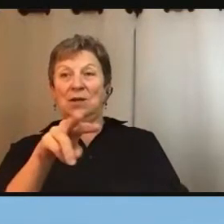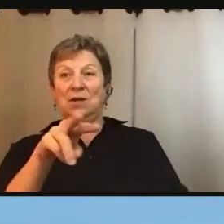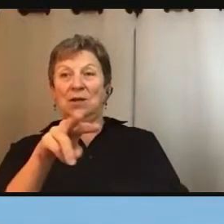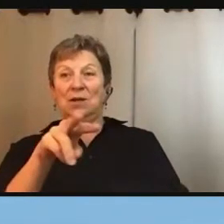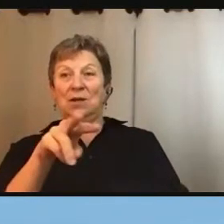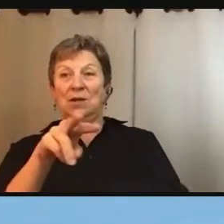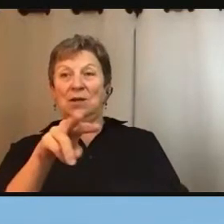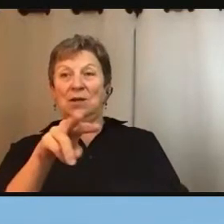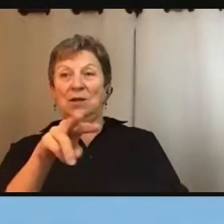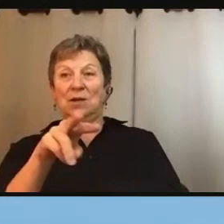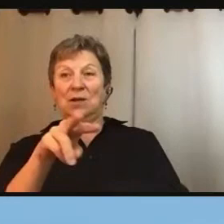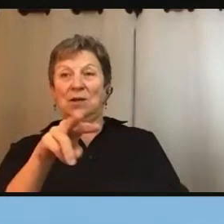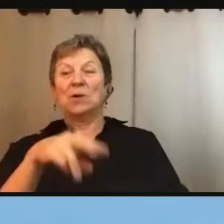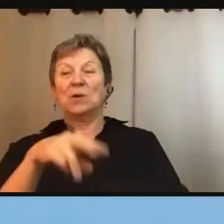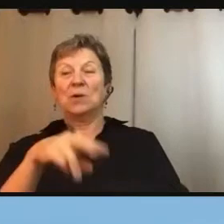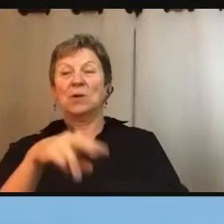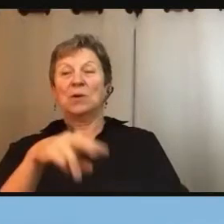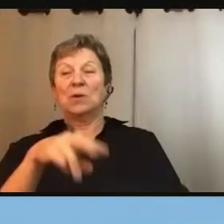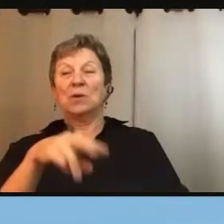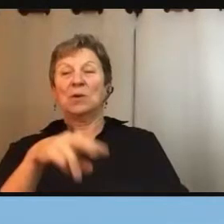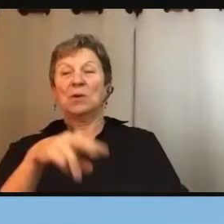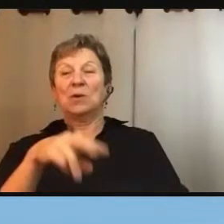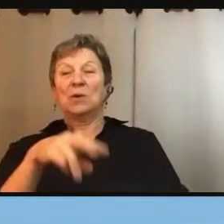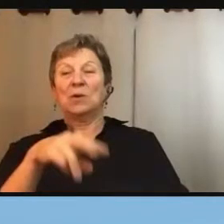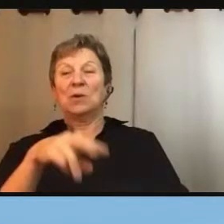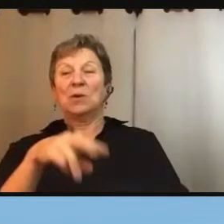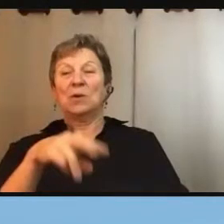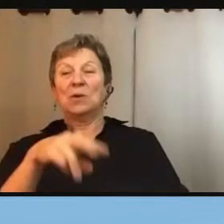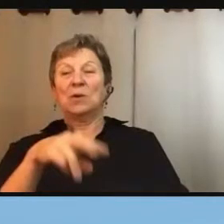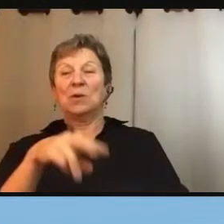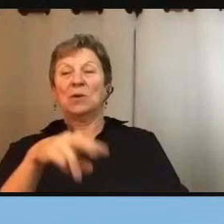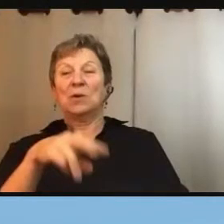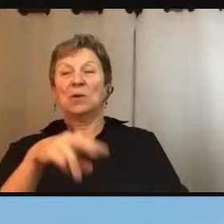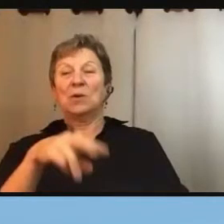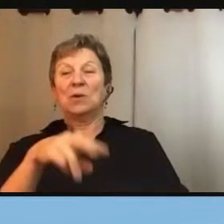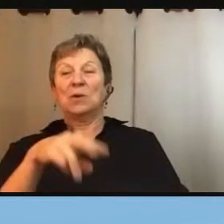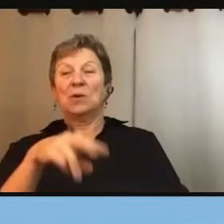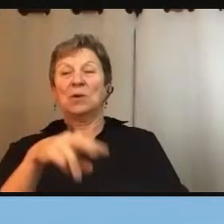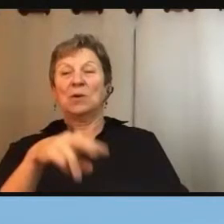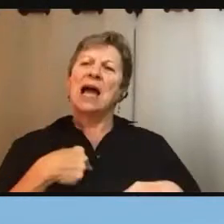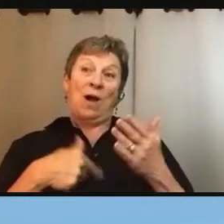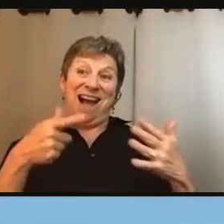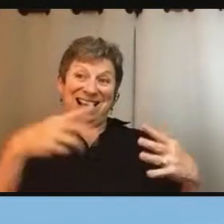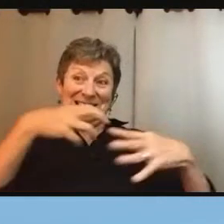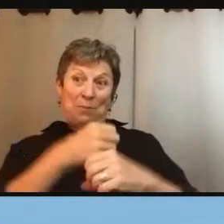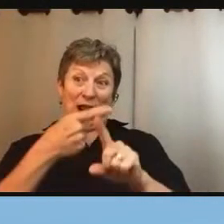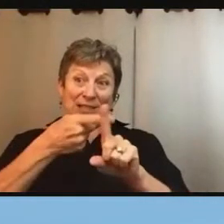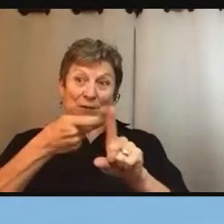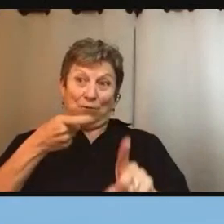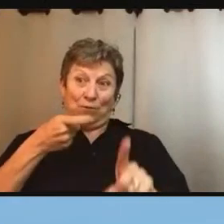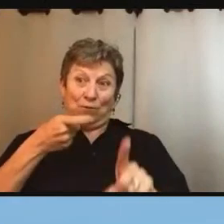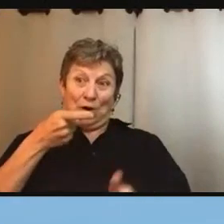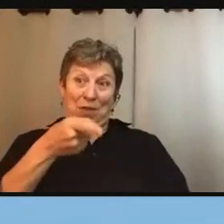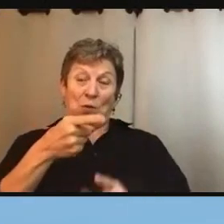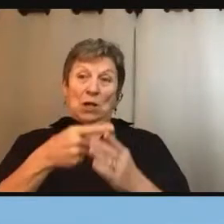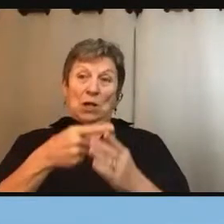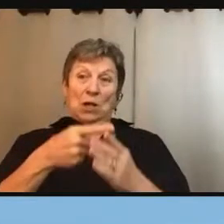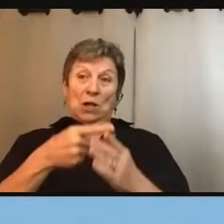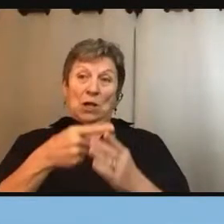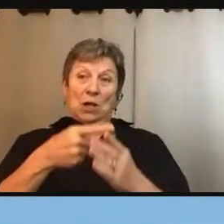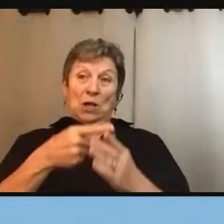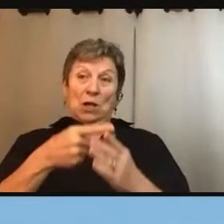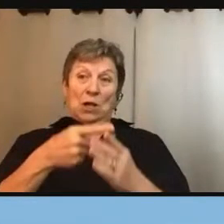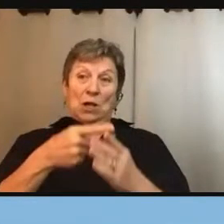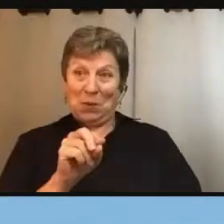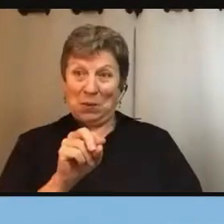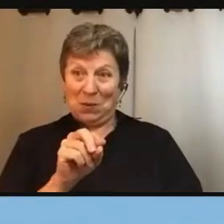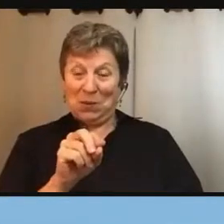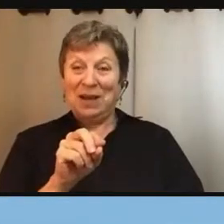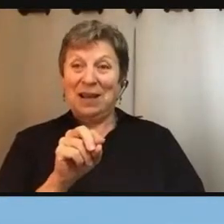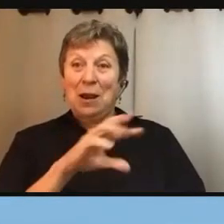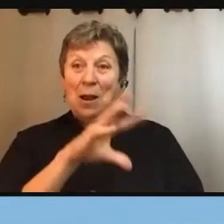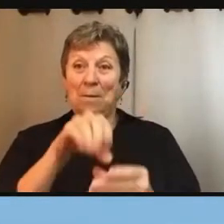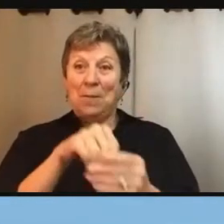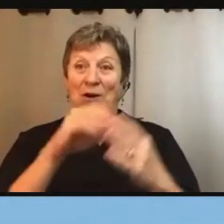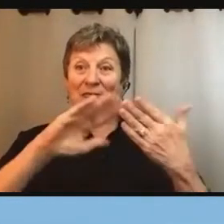THE GOALS THAT IS OUT FOR 20,